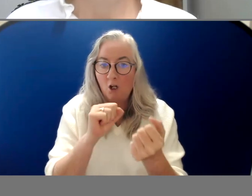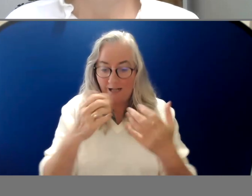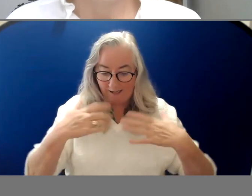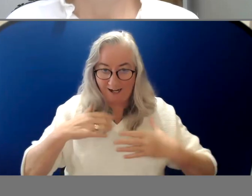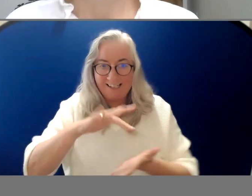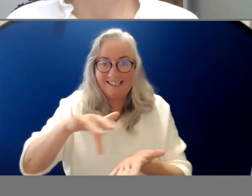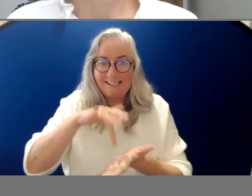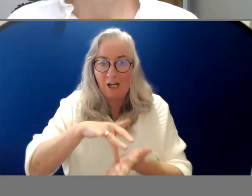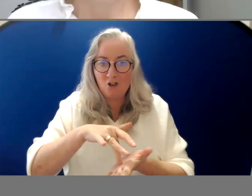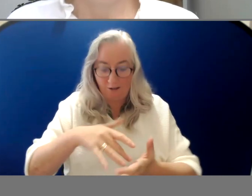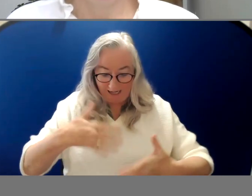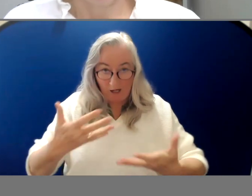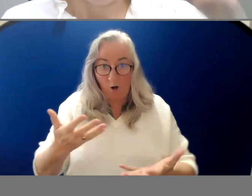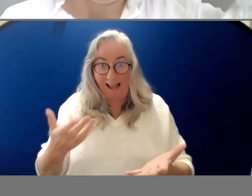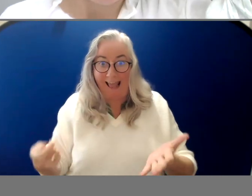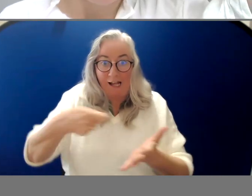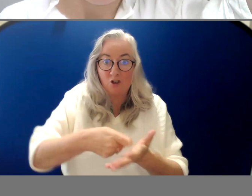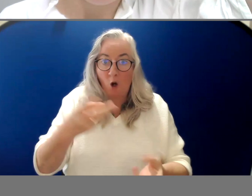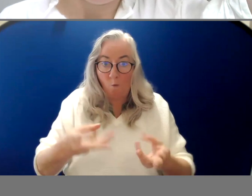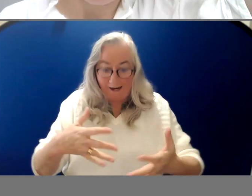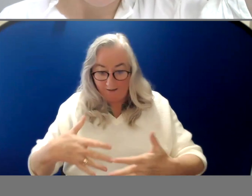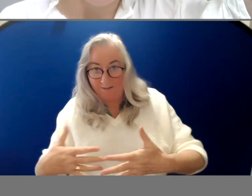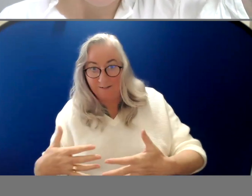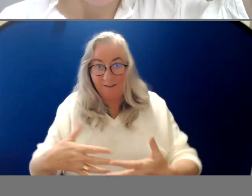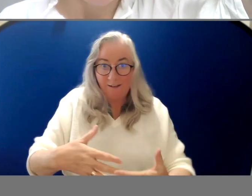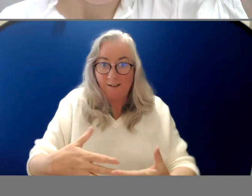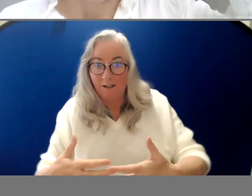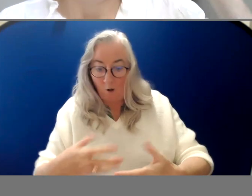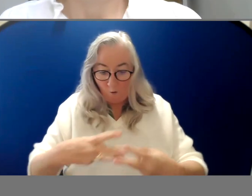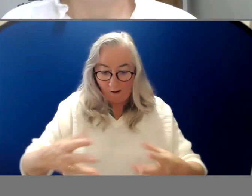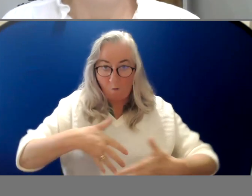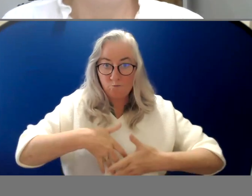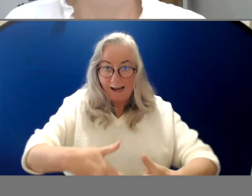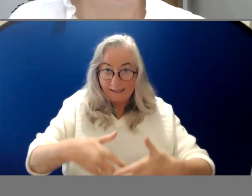you know if you're carrying a weight or if you are pregnant that that can impact how you move up and